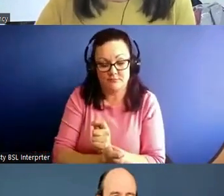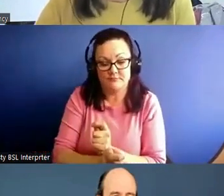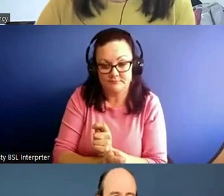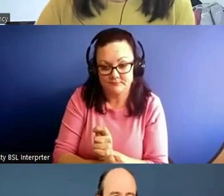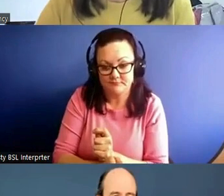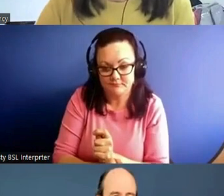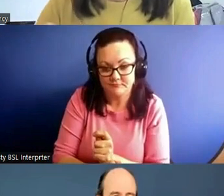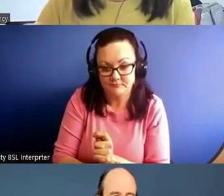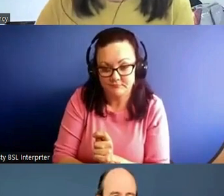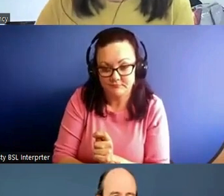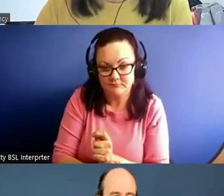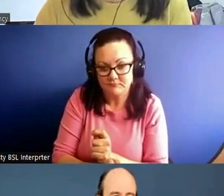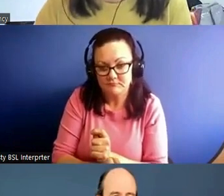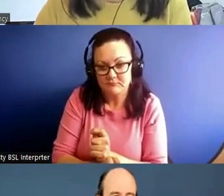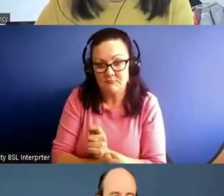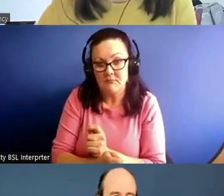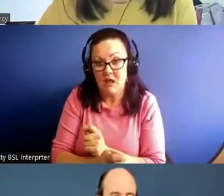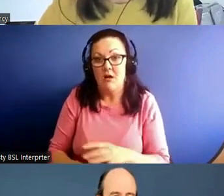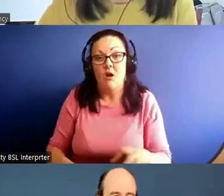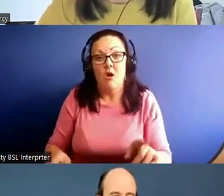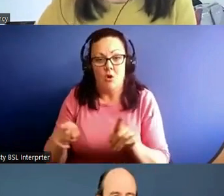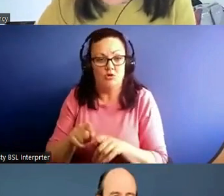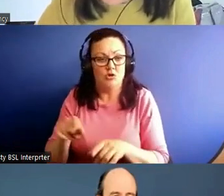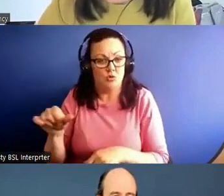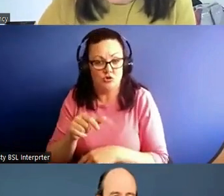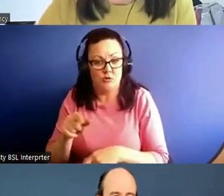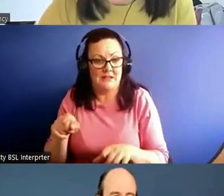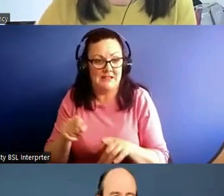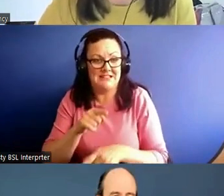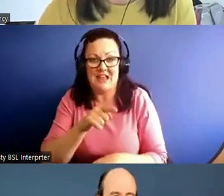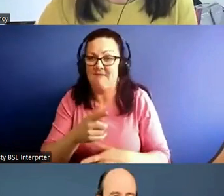should also be the case for when we facilitate the activities.